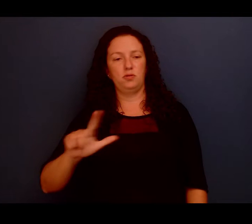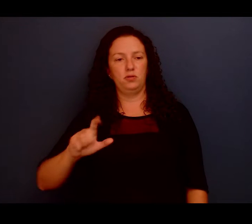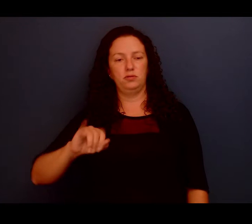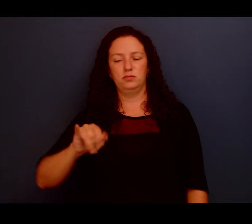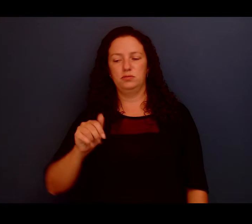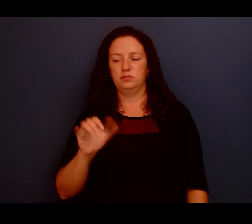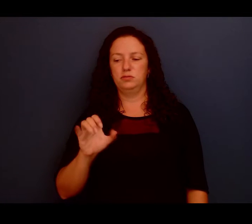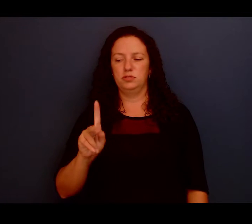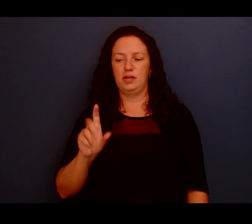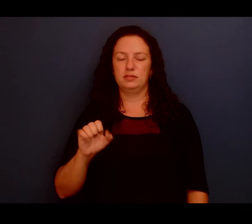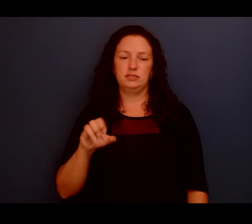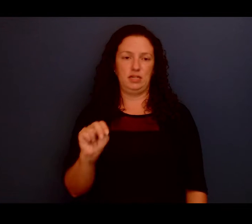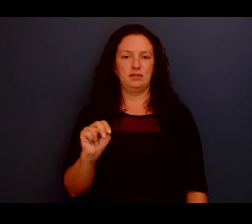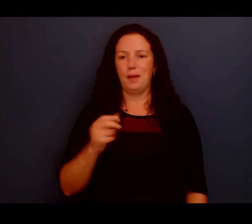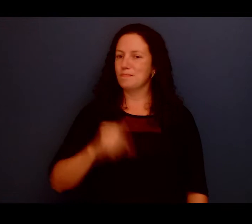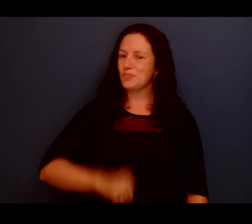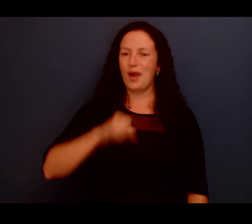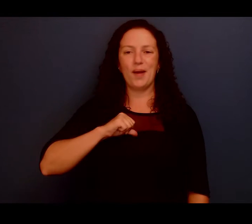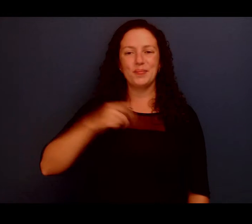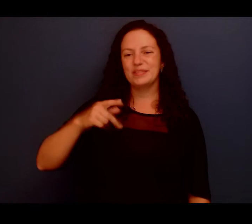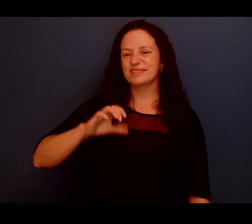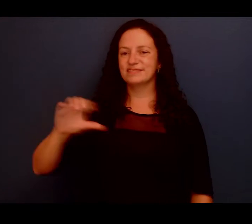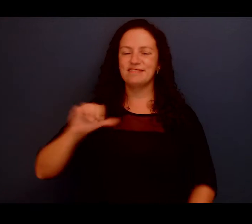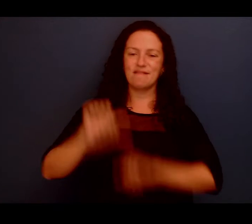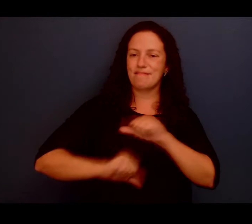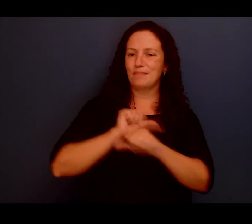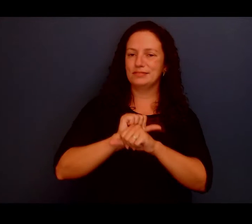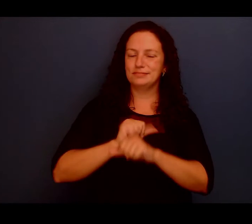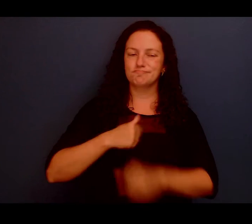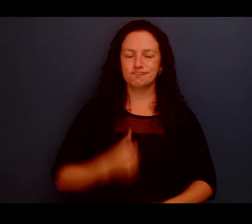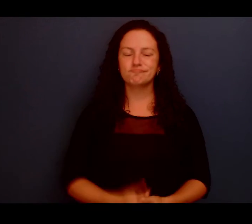and I'm a proud Portland Community College alumnus.